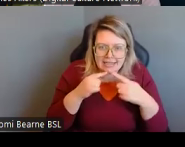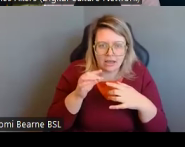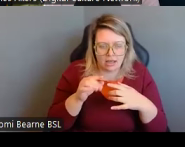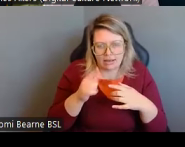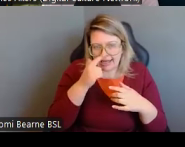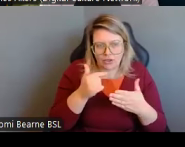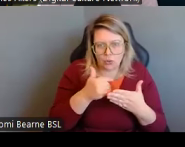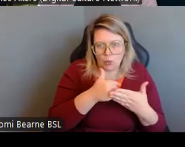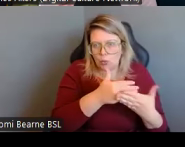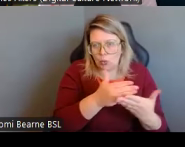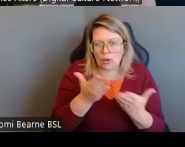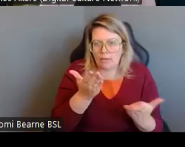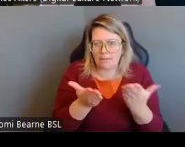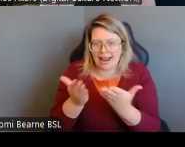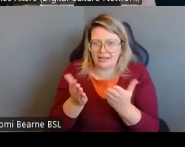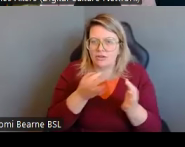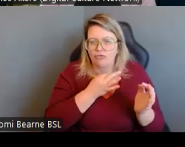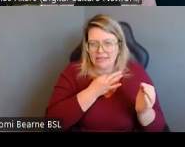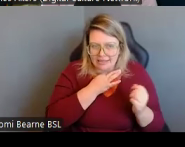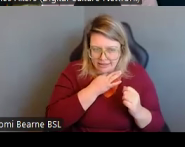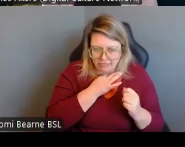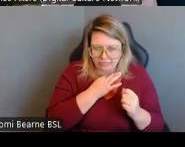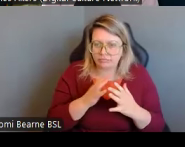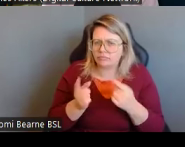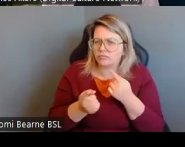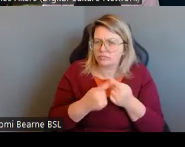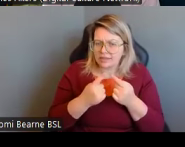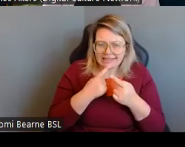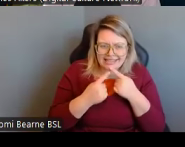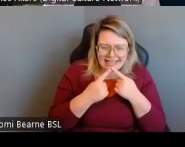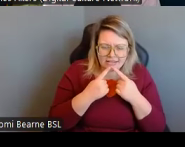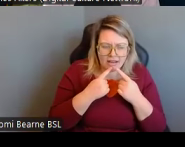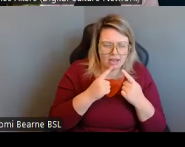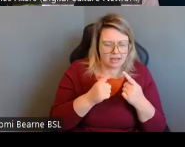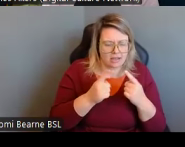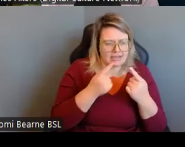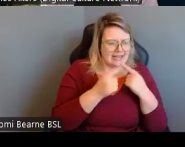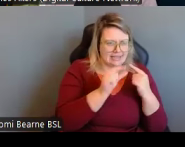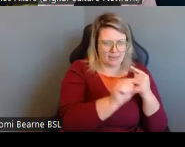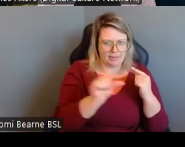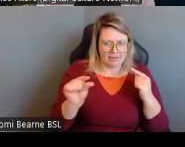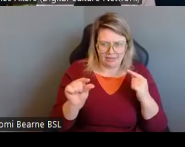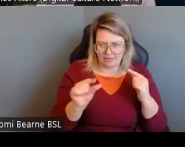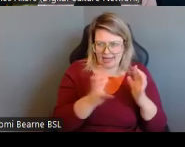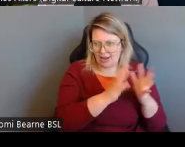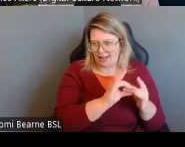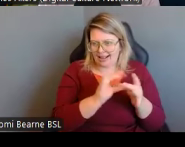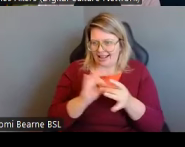Let's think about the other bits of data and the relationship that they have with each other. Catherine says that will never happen.